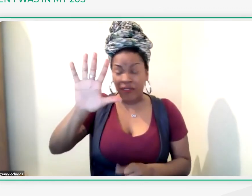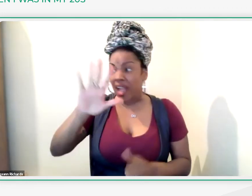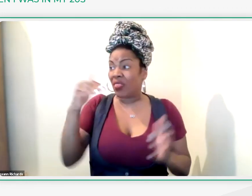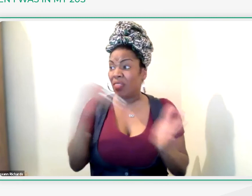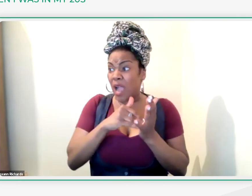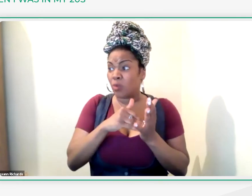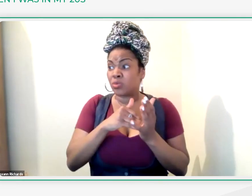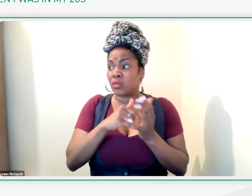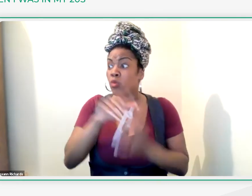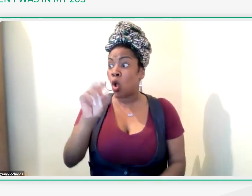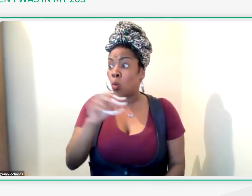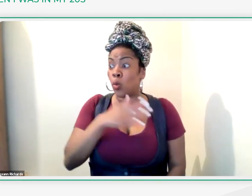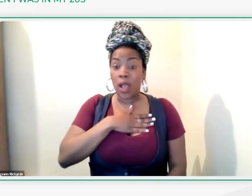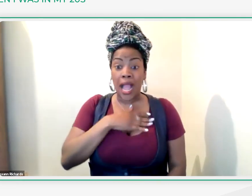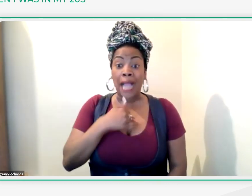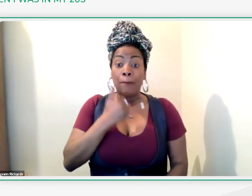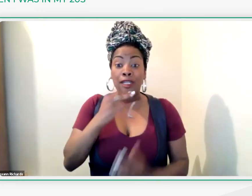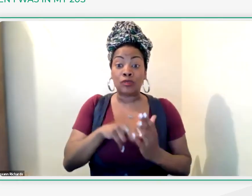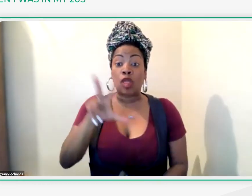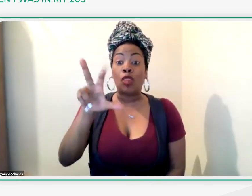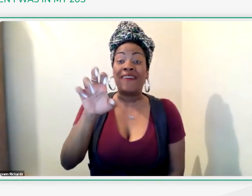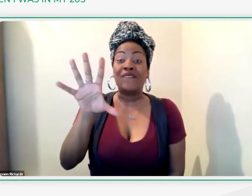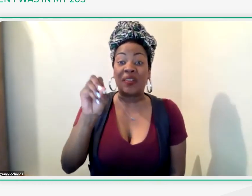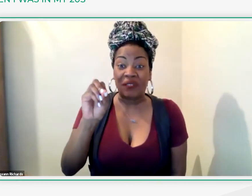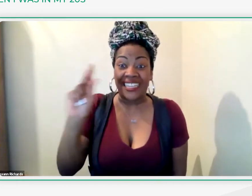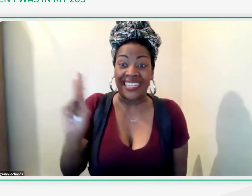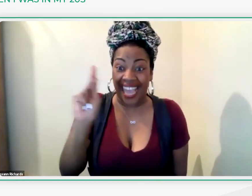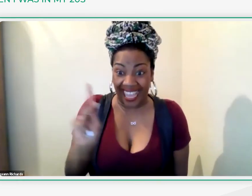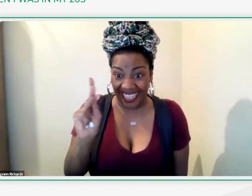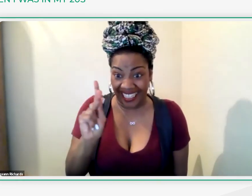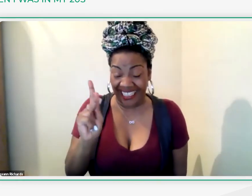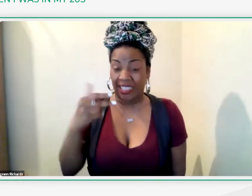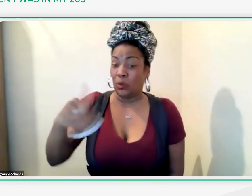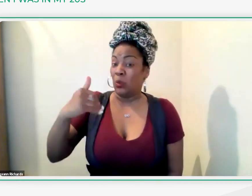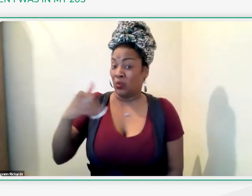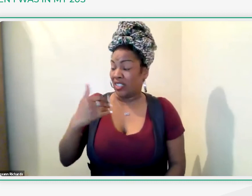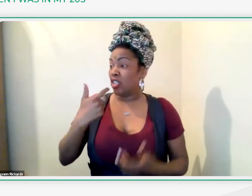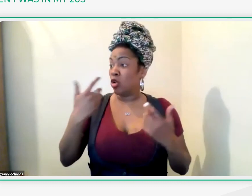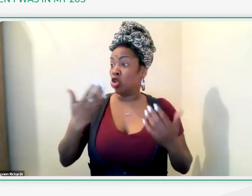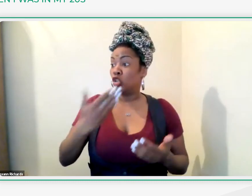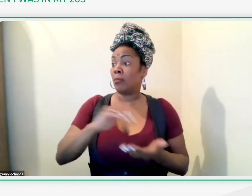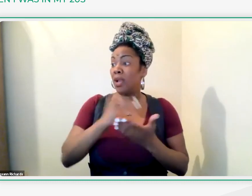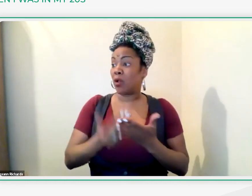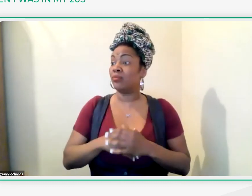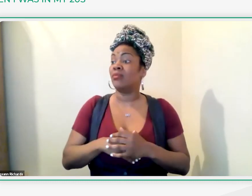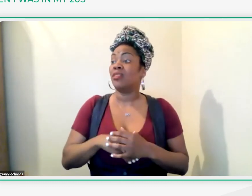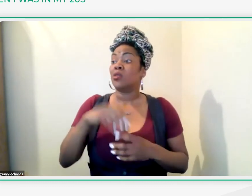there, and it looks like it was $350,000. I said less than that. I said $35,000. But it’s $350,000.